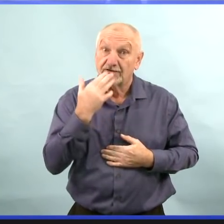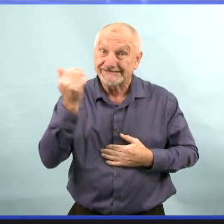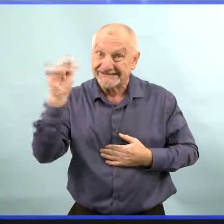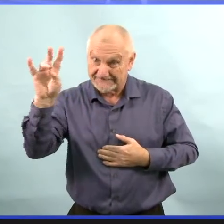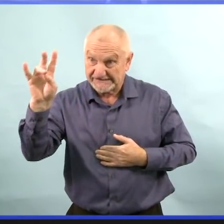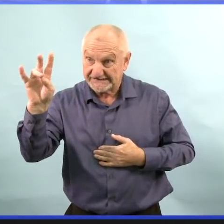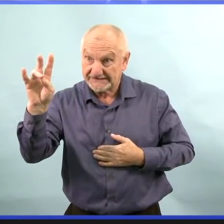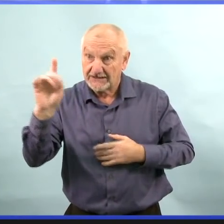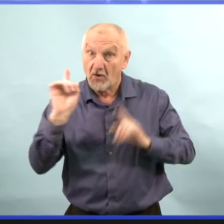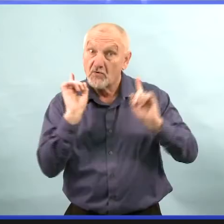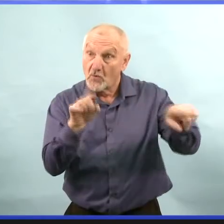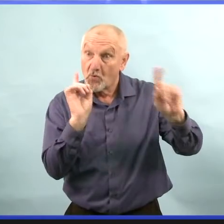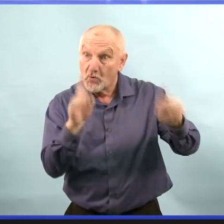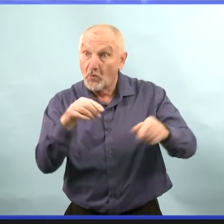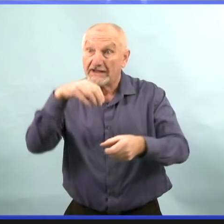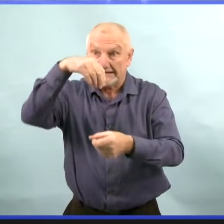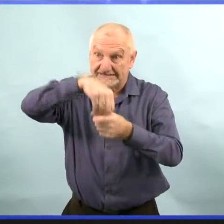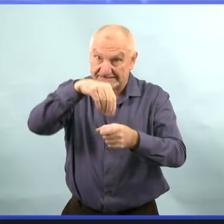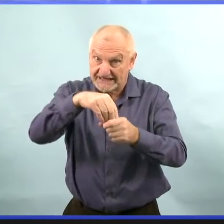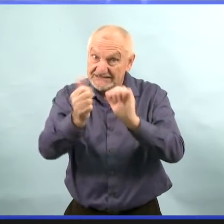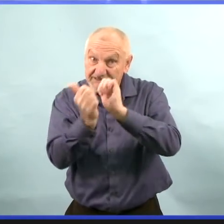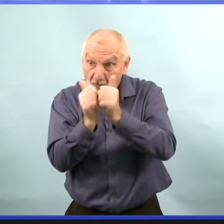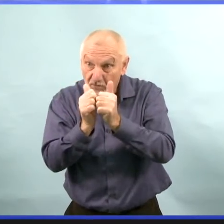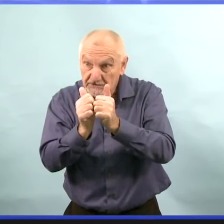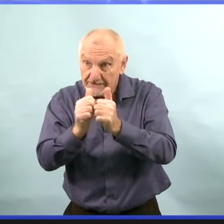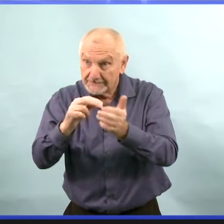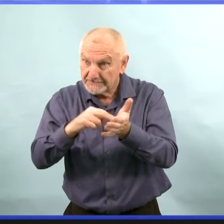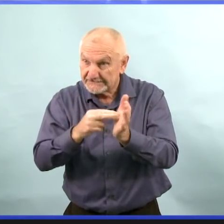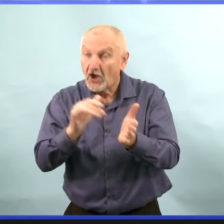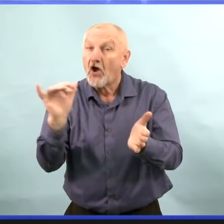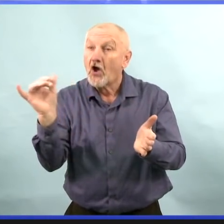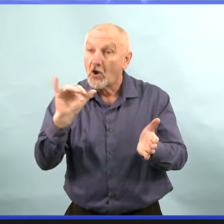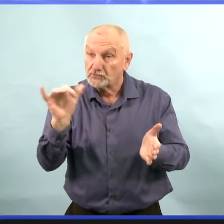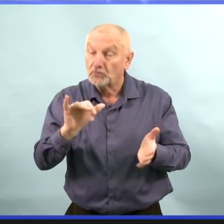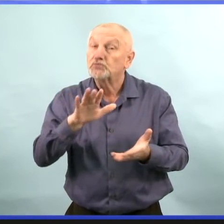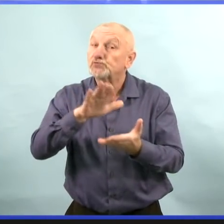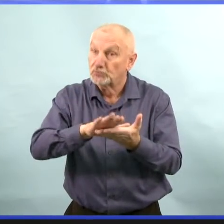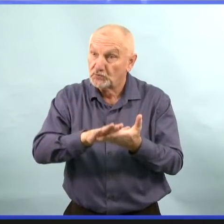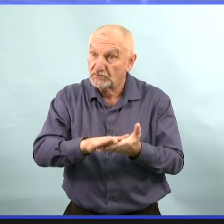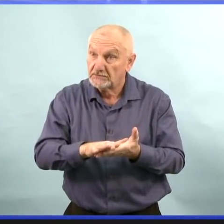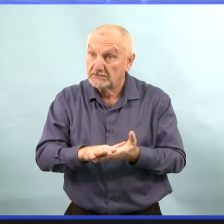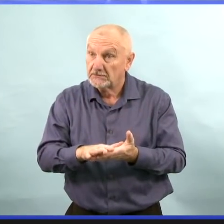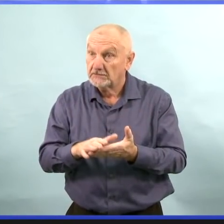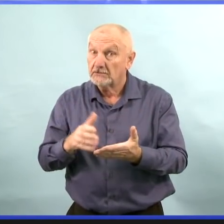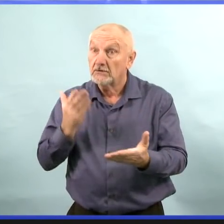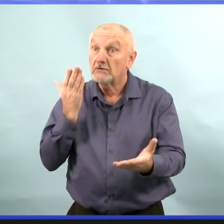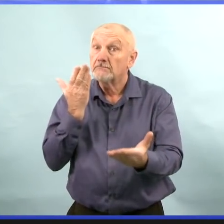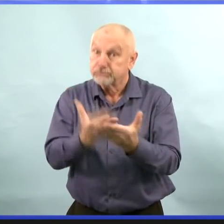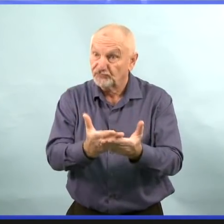facilities this includes schools to provide proof that they are they have received at least one